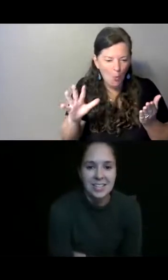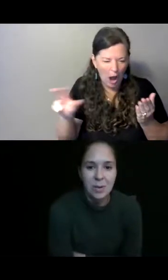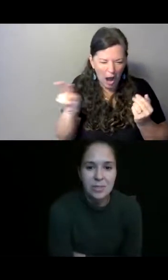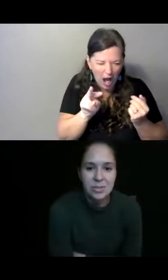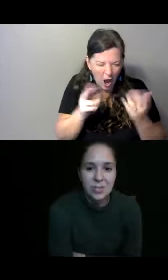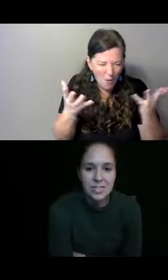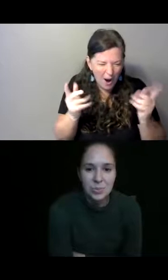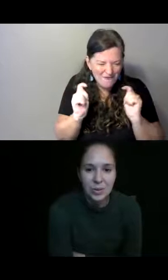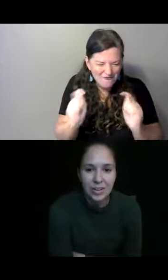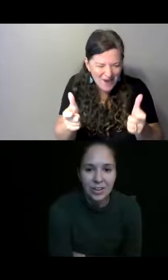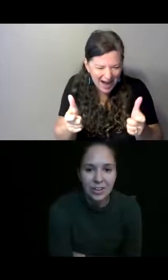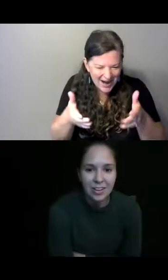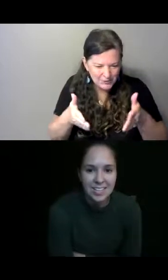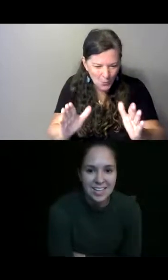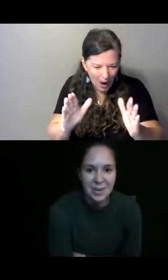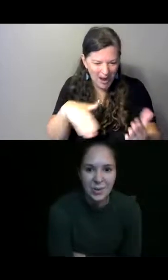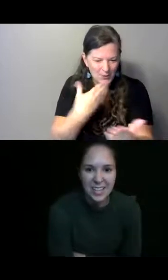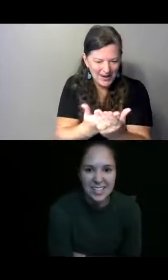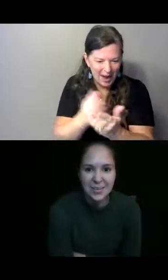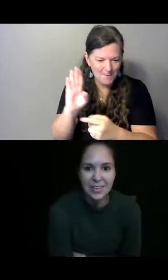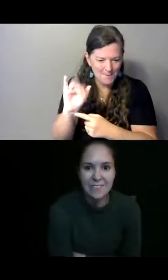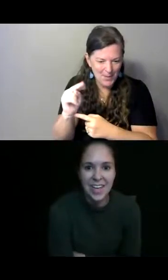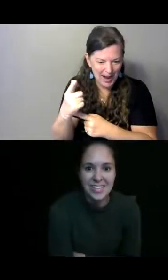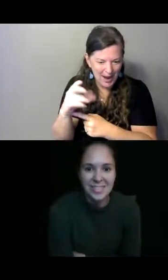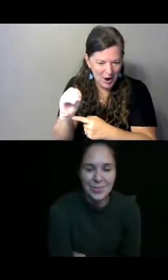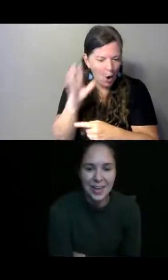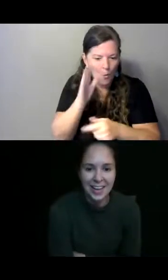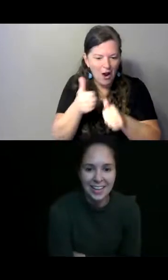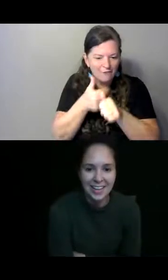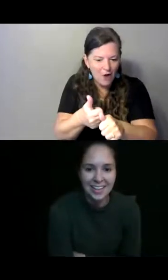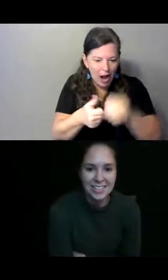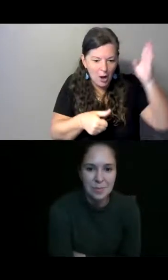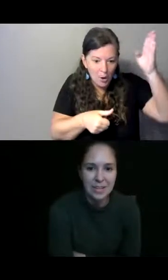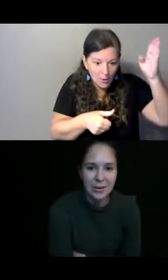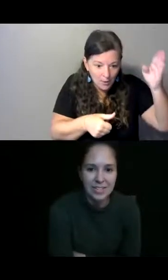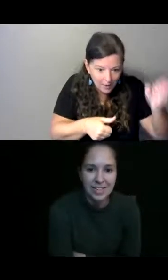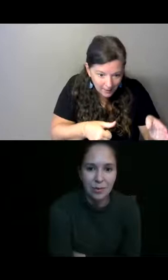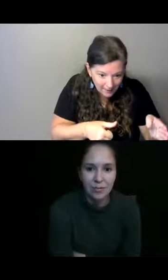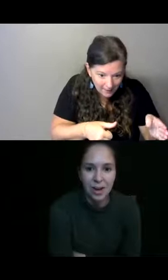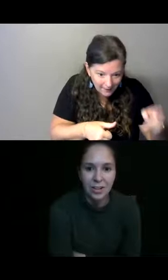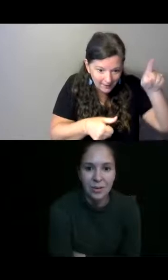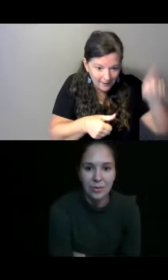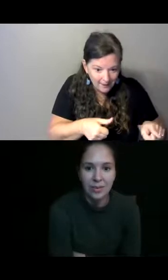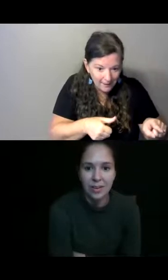Some students will say, well, let's see what the fastest way I can get to bingo is, and they will follow the,